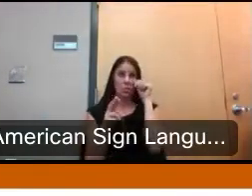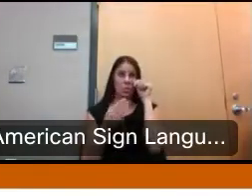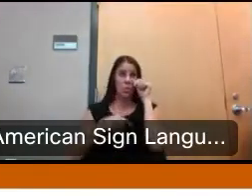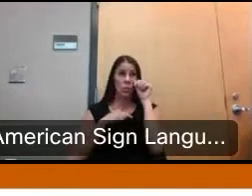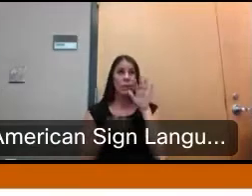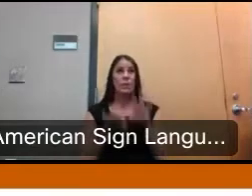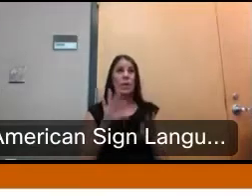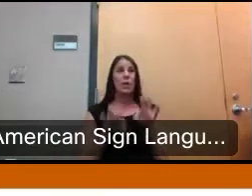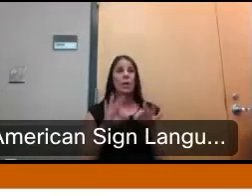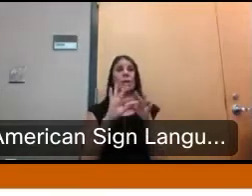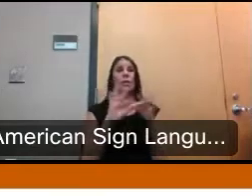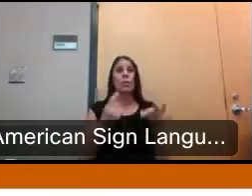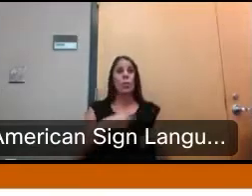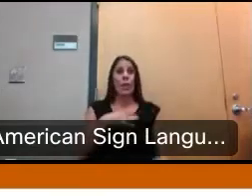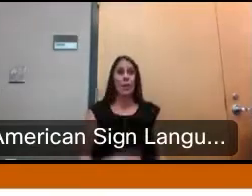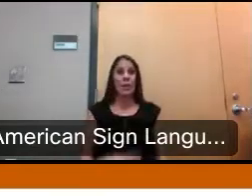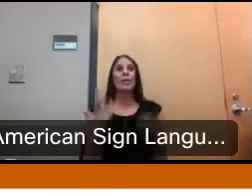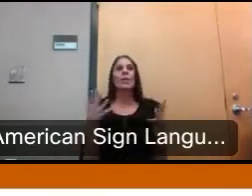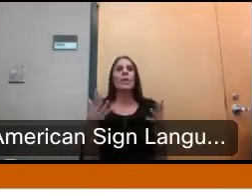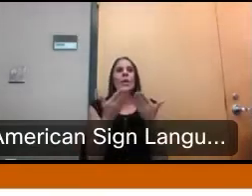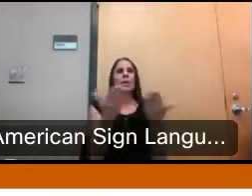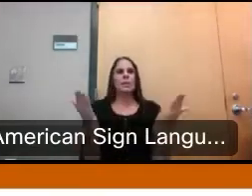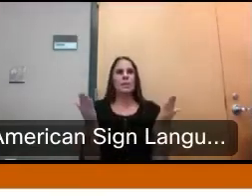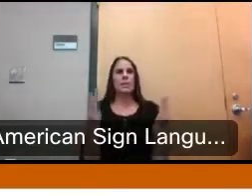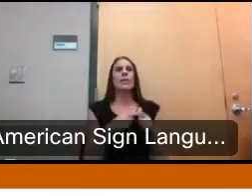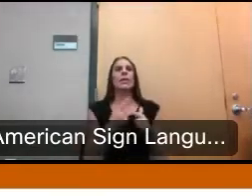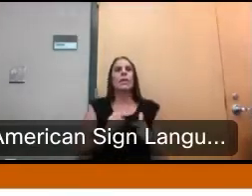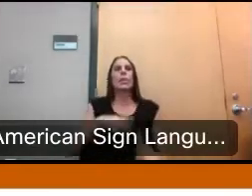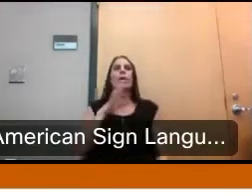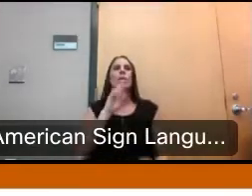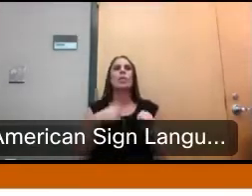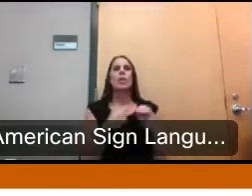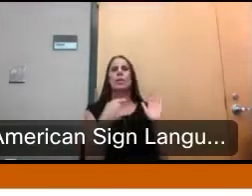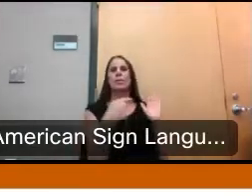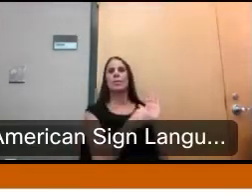messages that we liked that already existed and talked about why we like them.